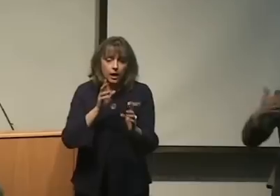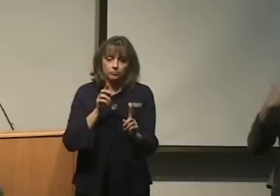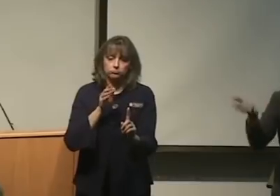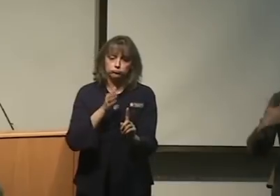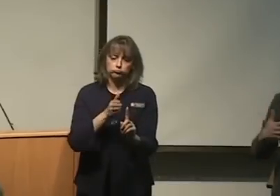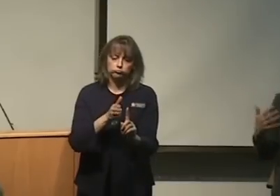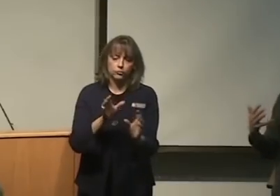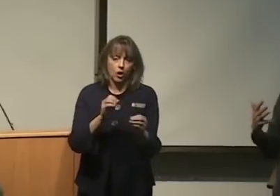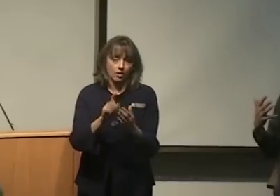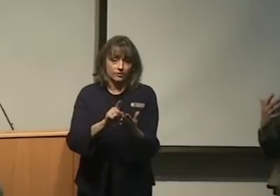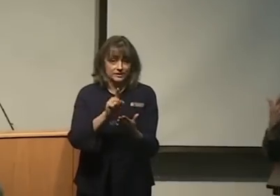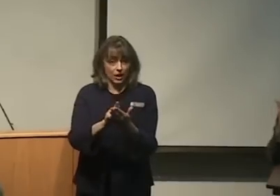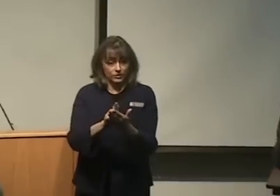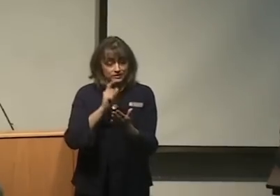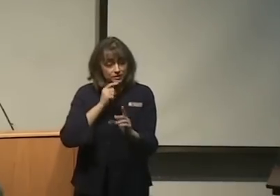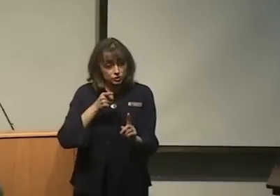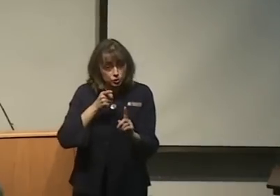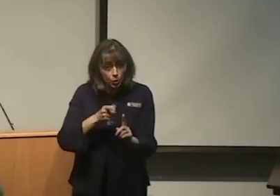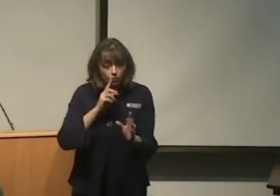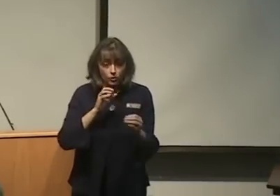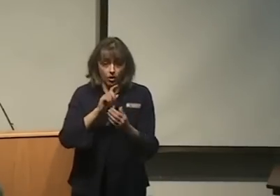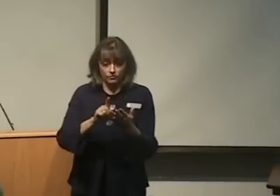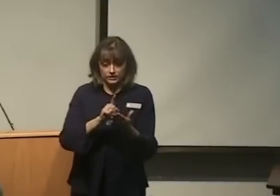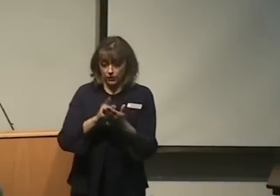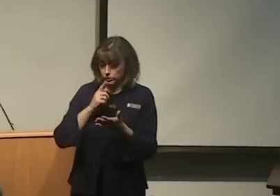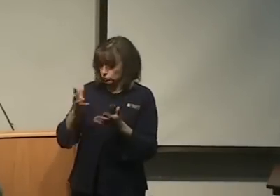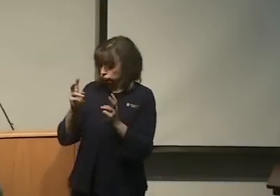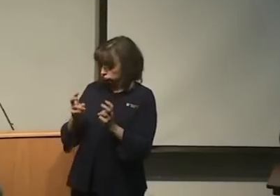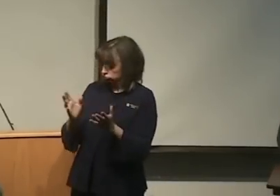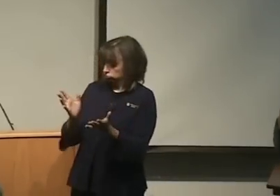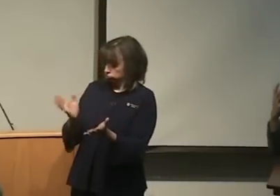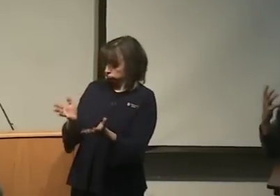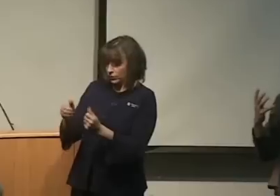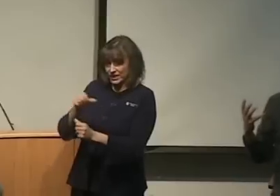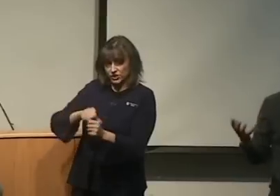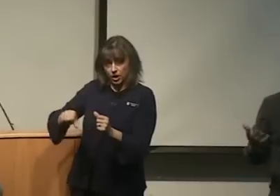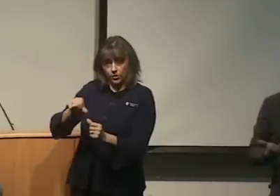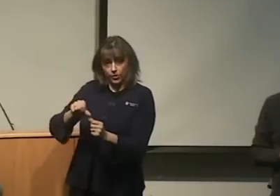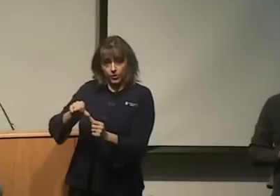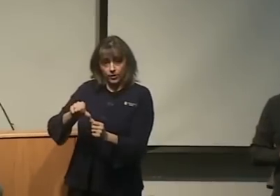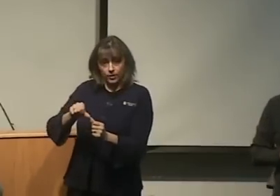So your office is also really intimidating. Don't underestimate that.